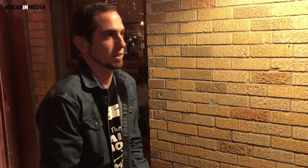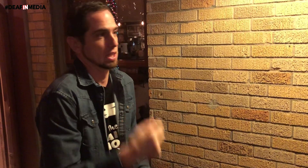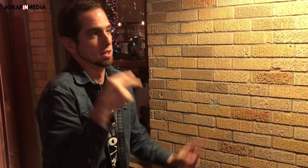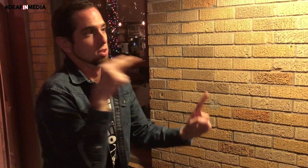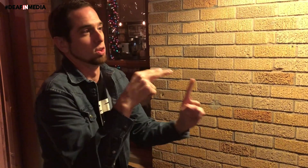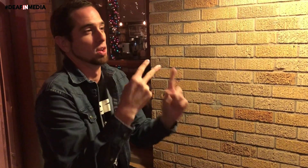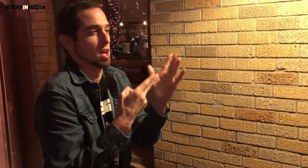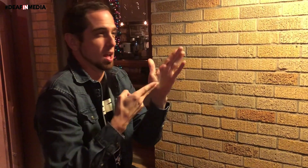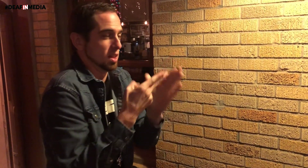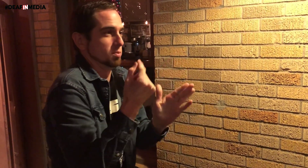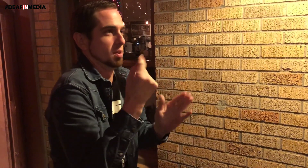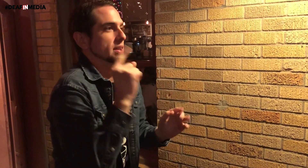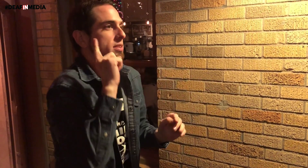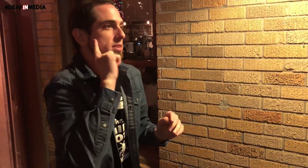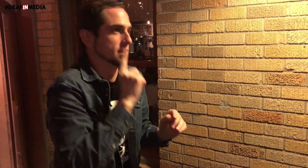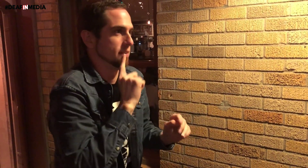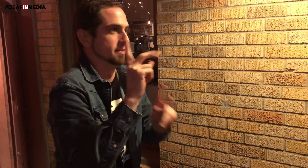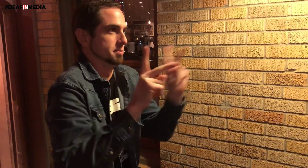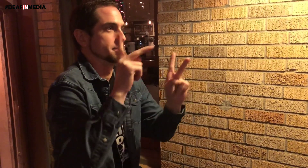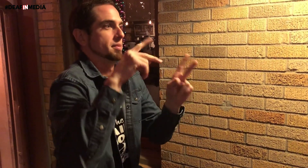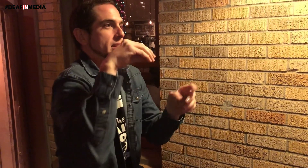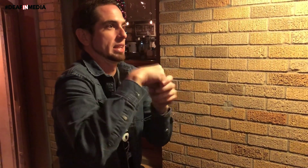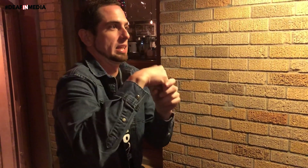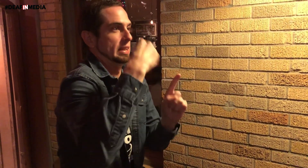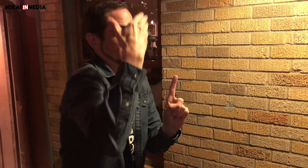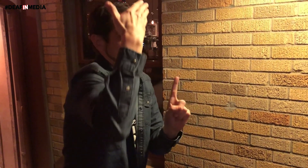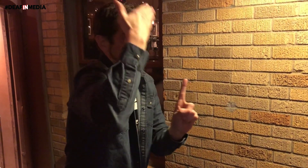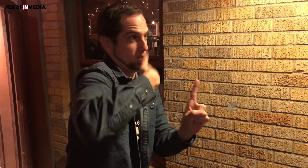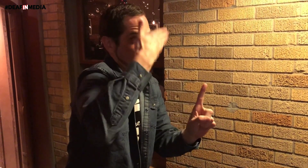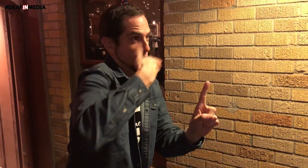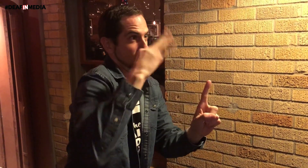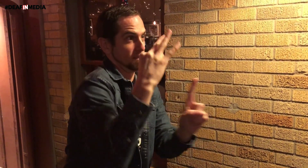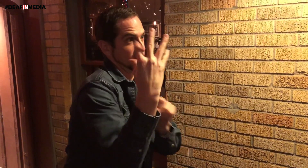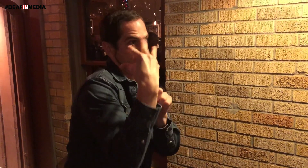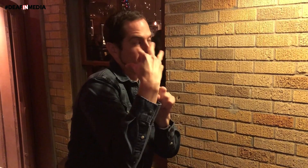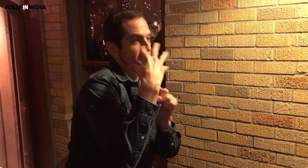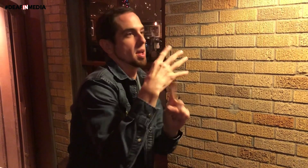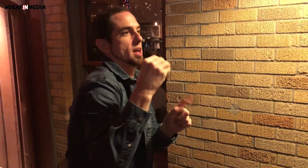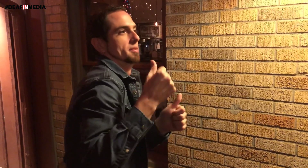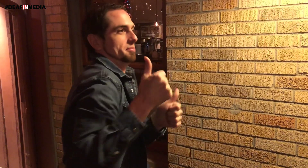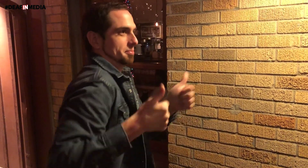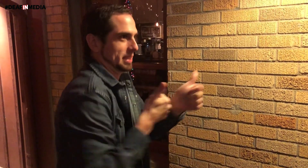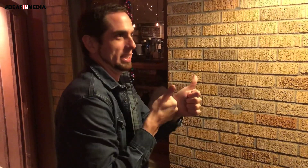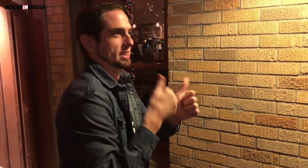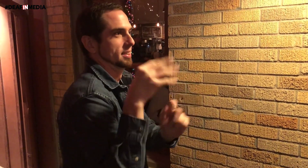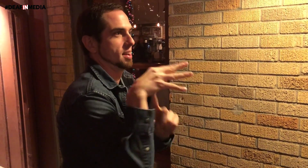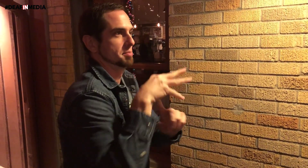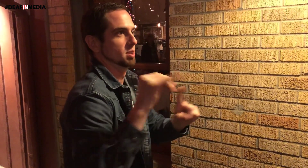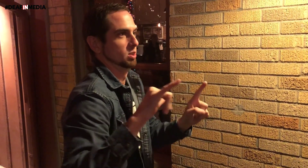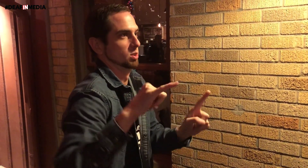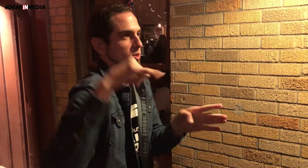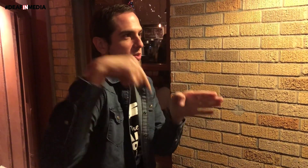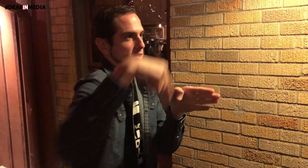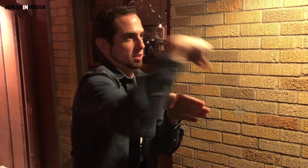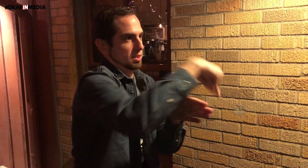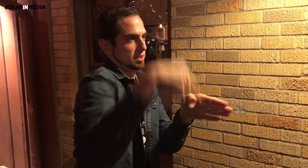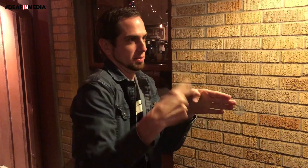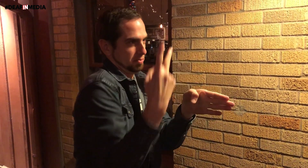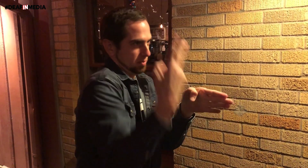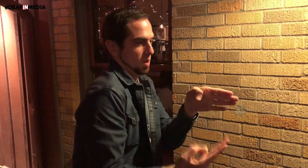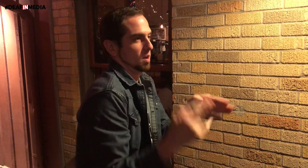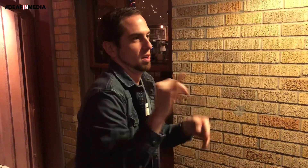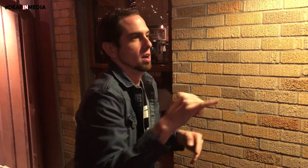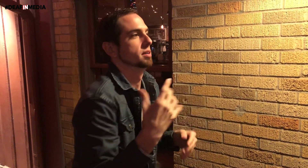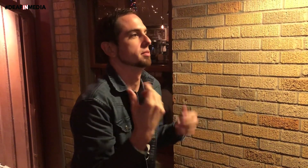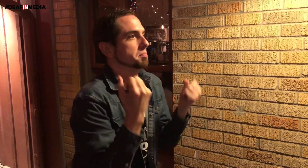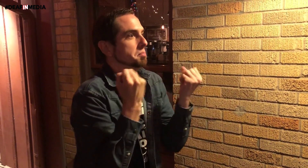I see authentic representation as Deaf people being both in front of the camera and behind the camera.